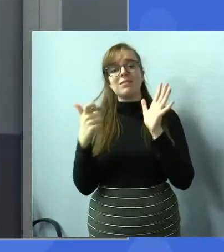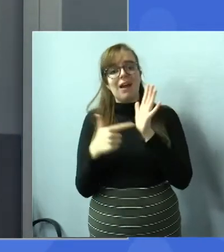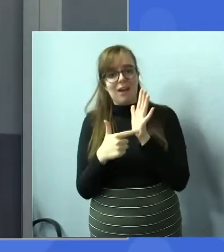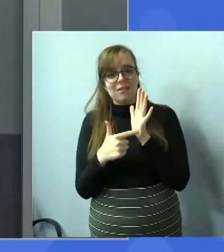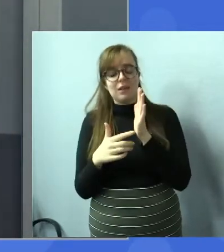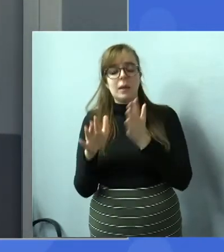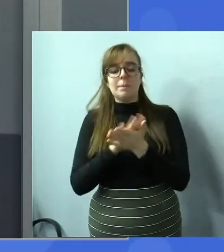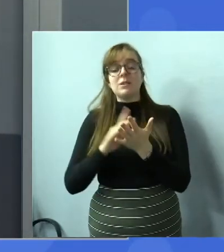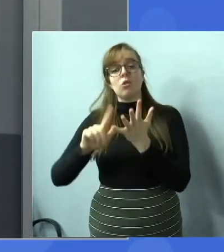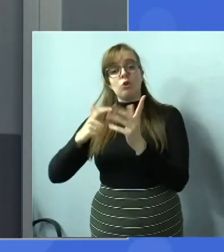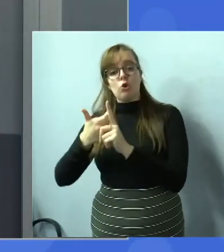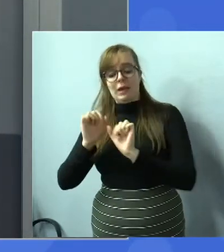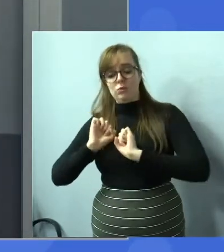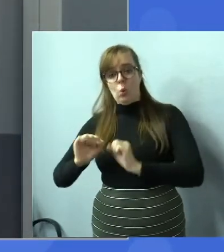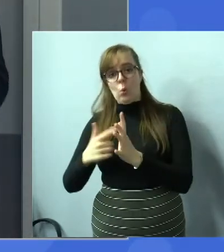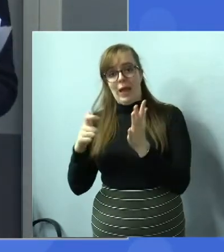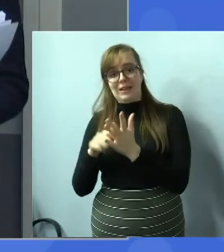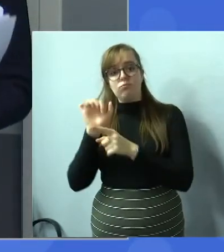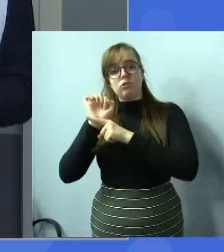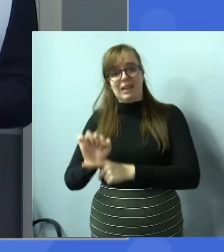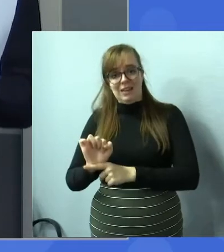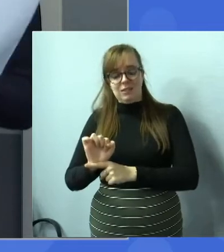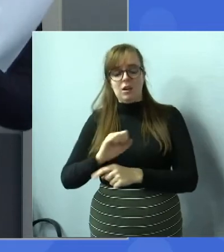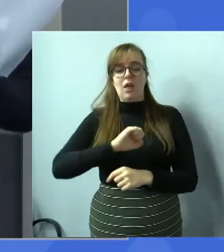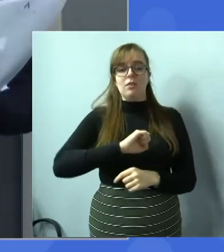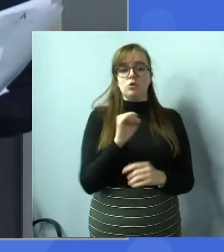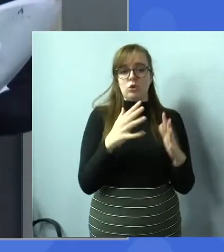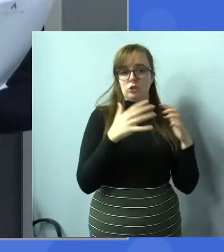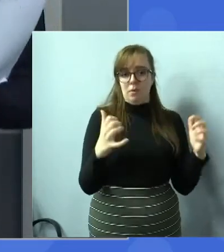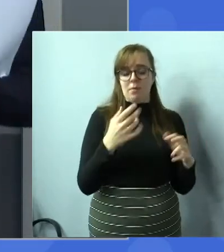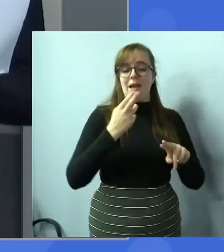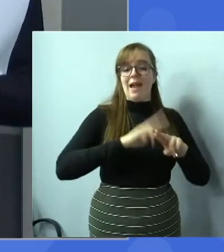own act was protected and the Scottish Parliament effort already had would no